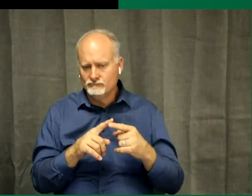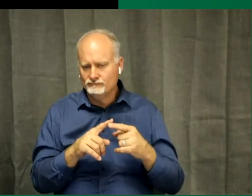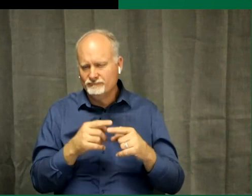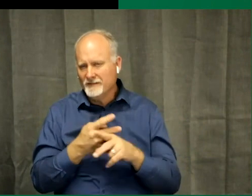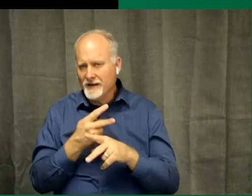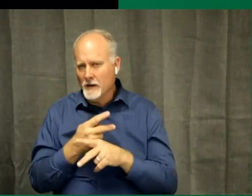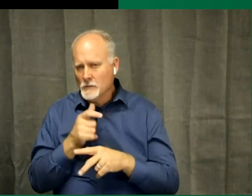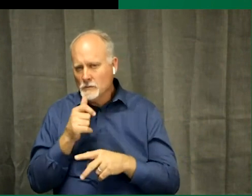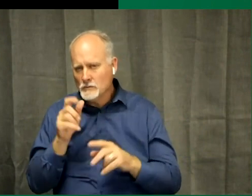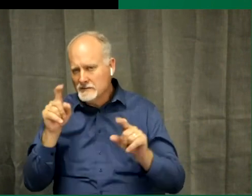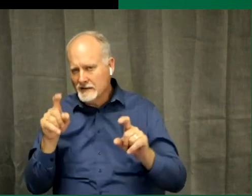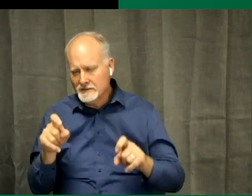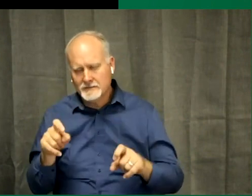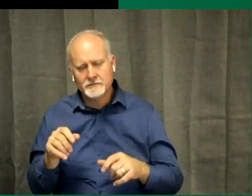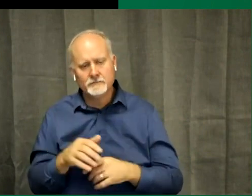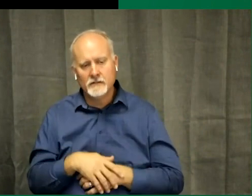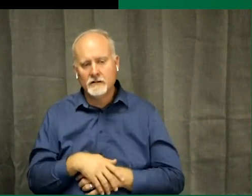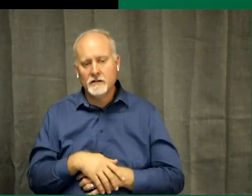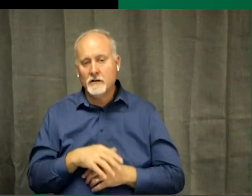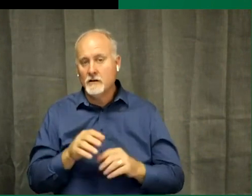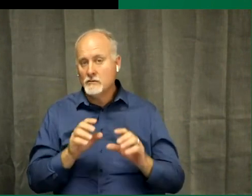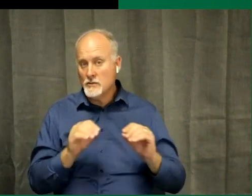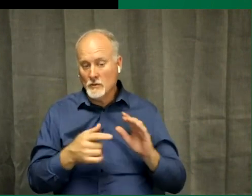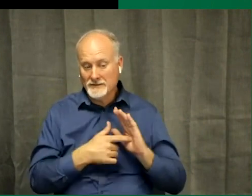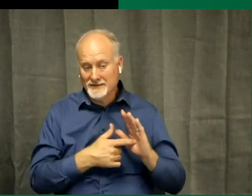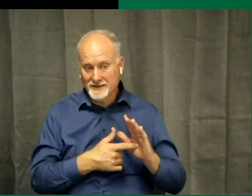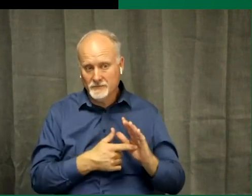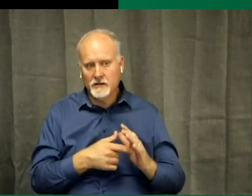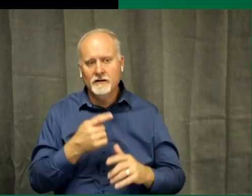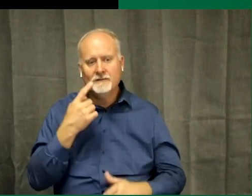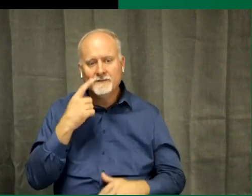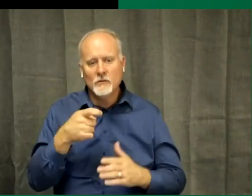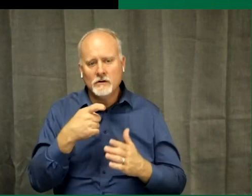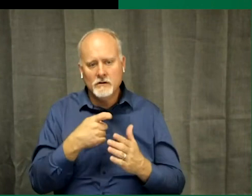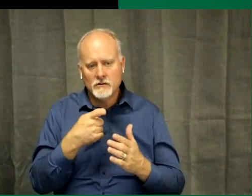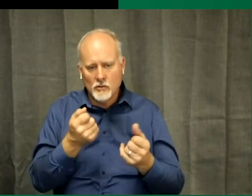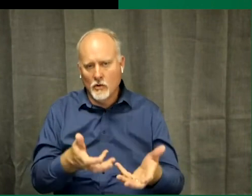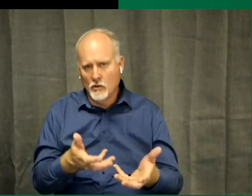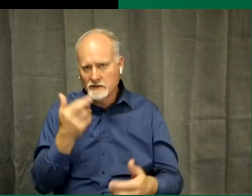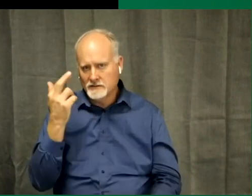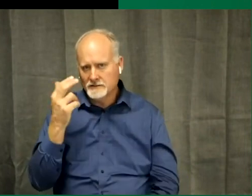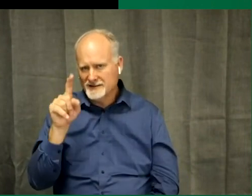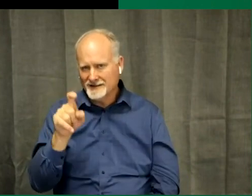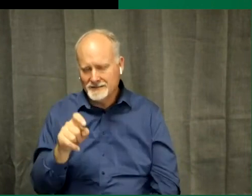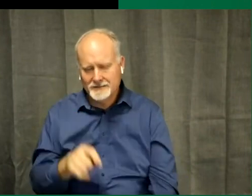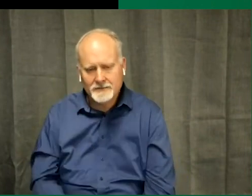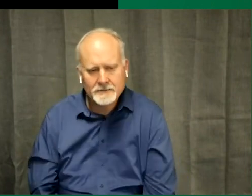the second large asymptomatic testing group is for cause testing next slide this is testing a cohort